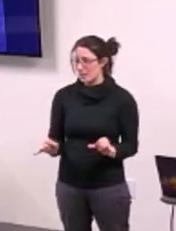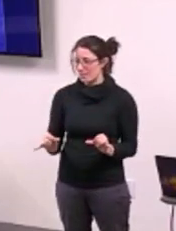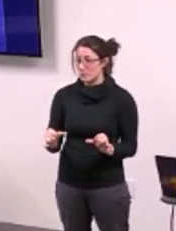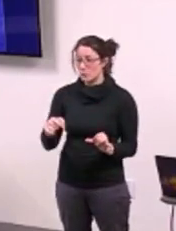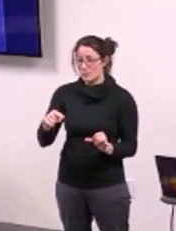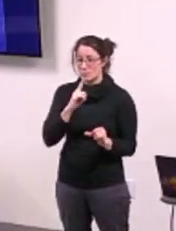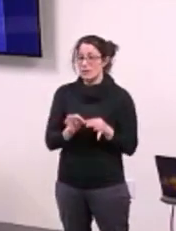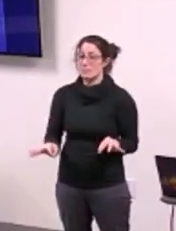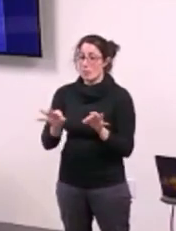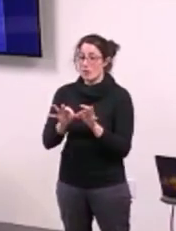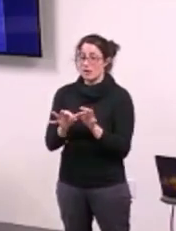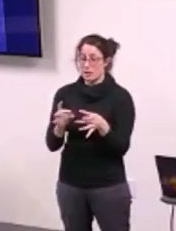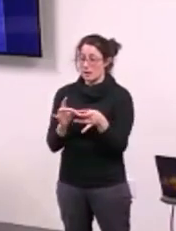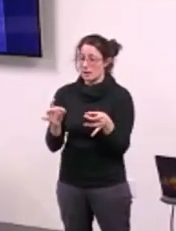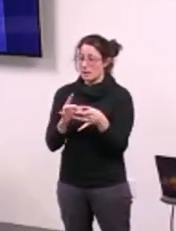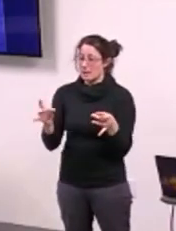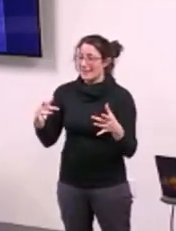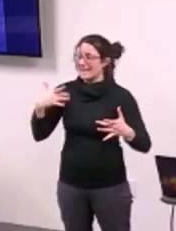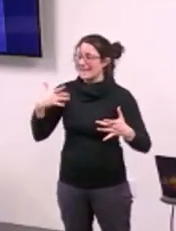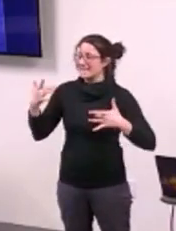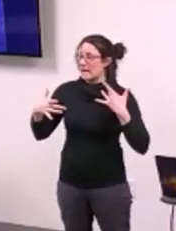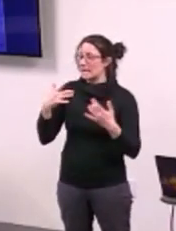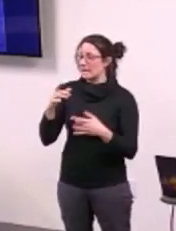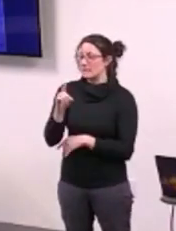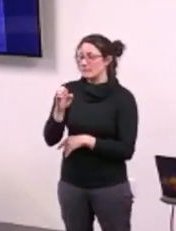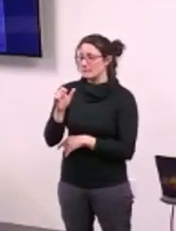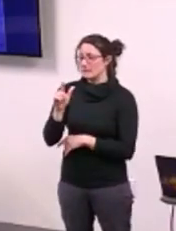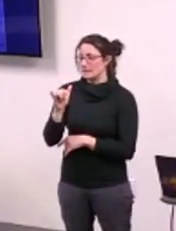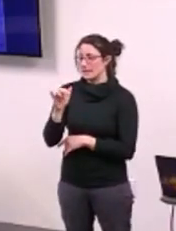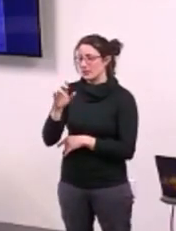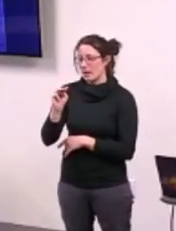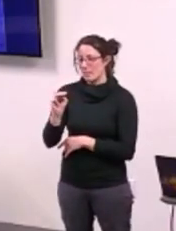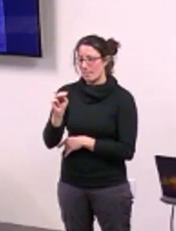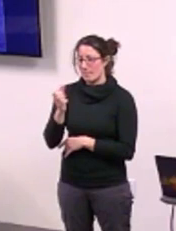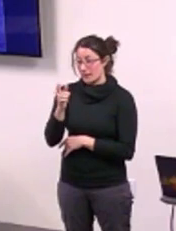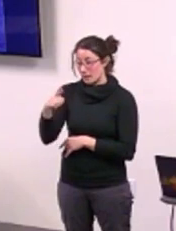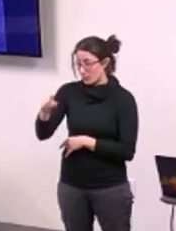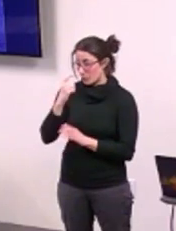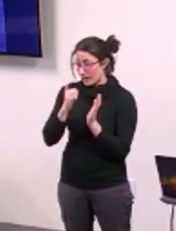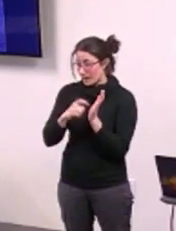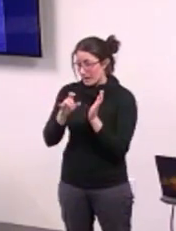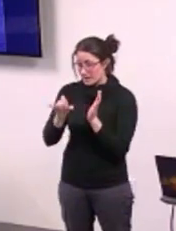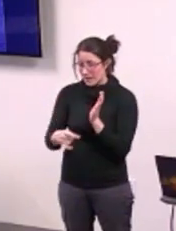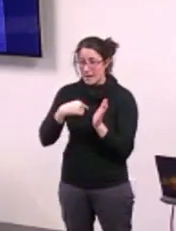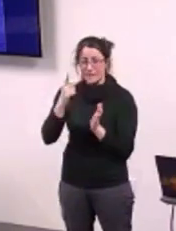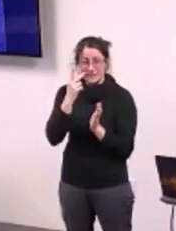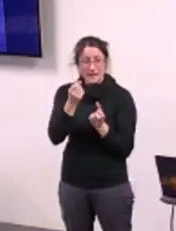Excited delirium. Anybody recognize excited delirium? I see all the lawyers over here shaking their head.